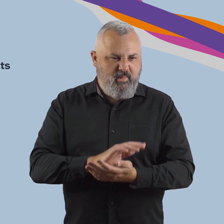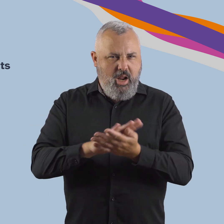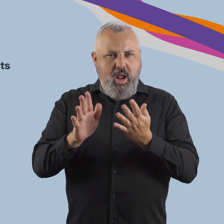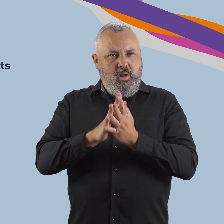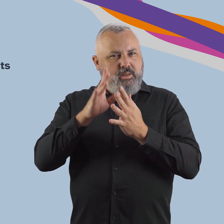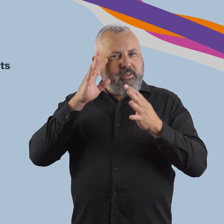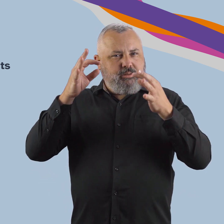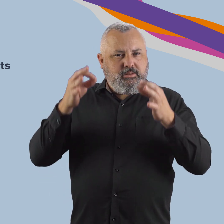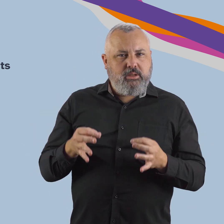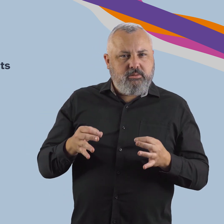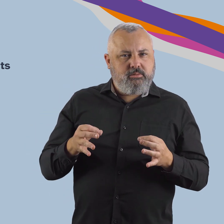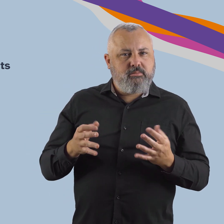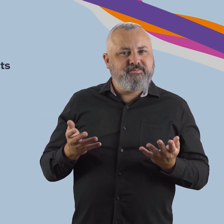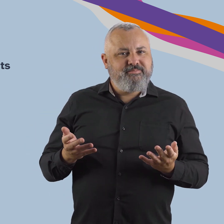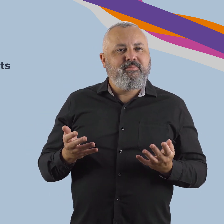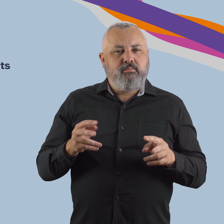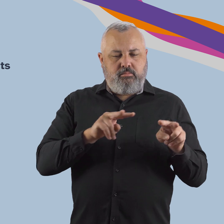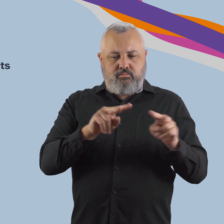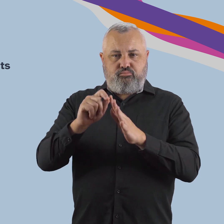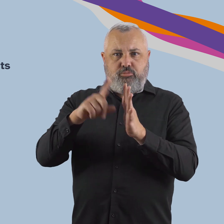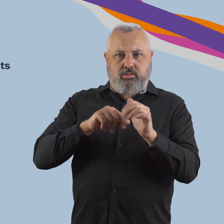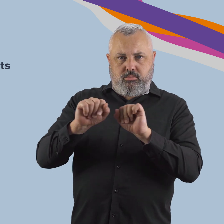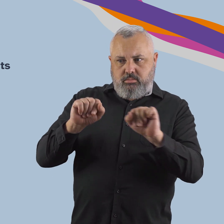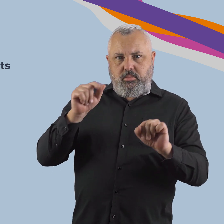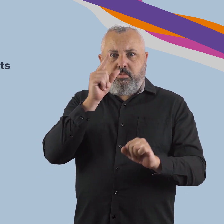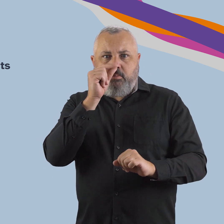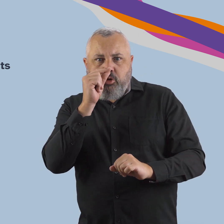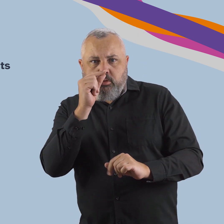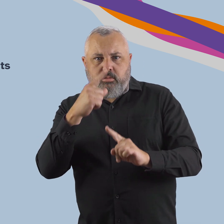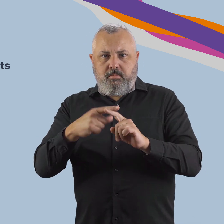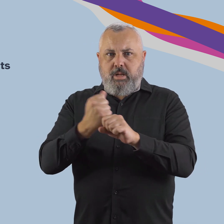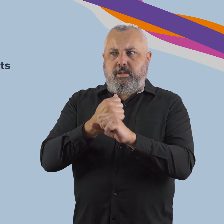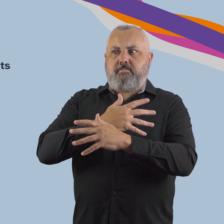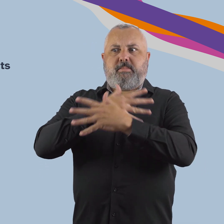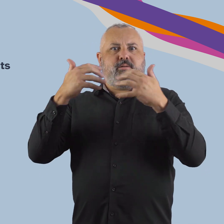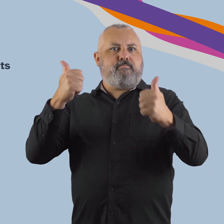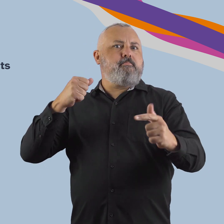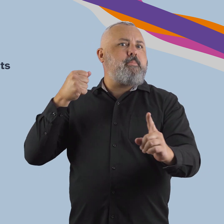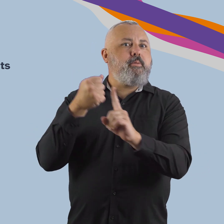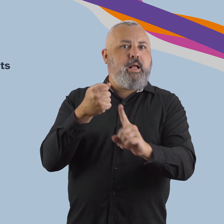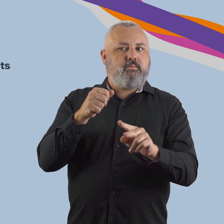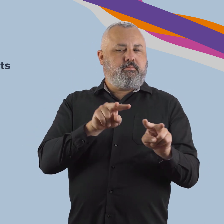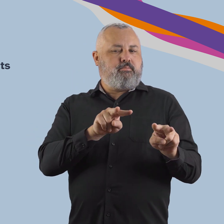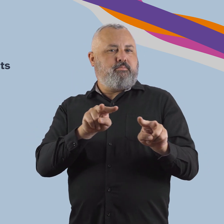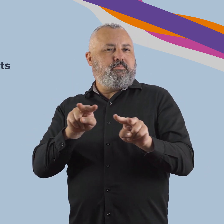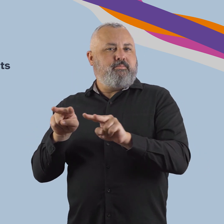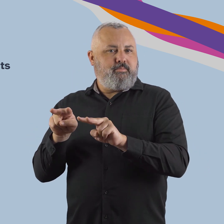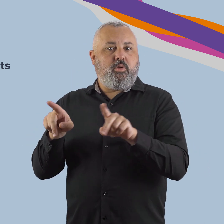Projects will be assessed based on their potential for creating a large and positive impact.